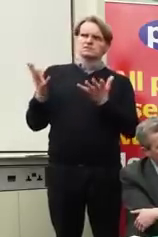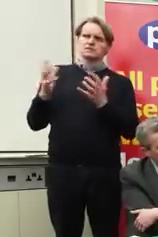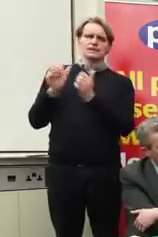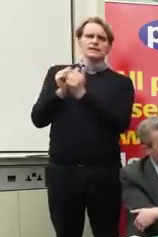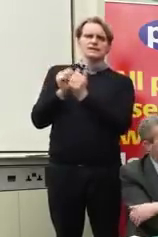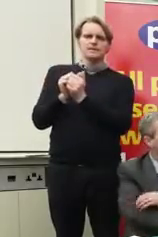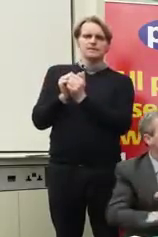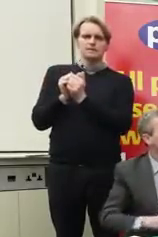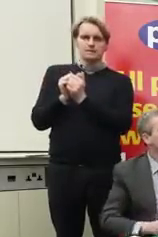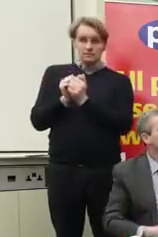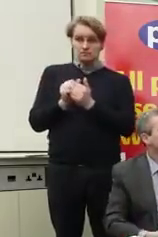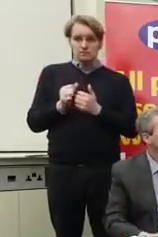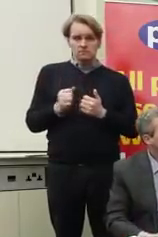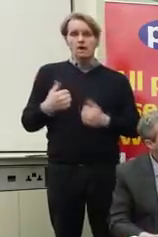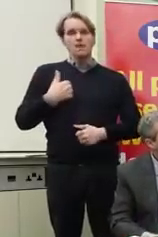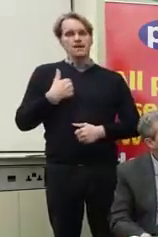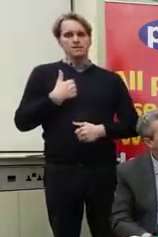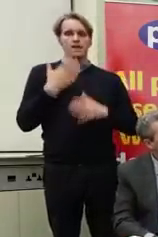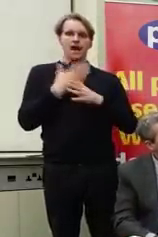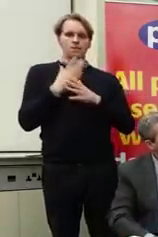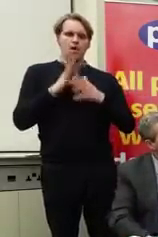businesses we work with the Federation of Small Businesses so I speak to lots of